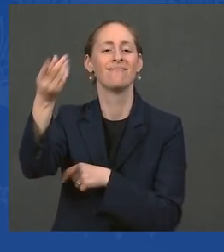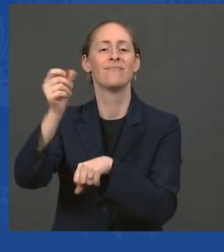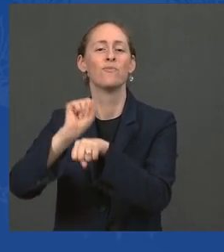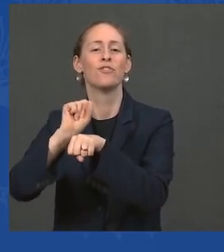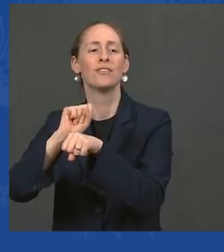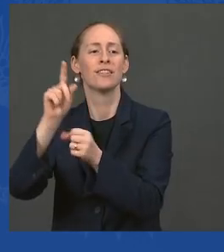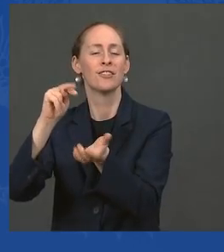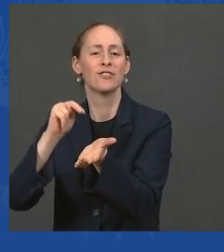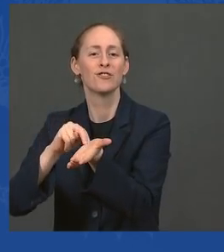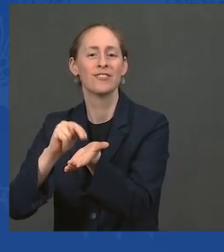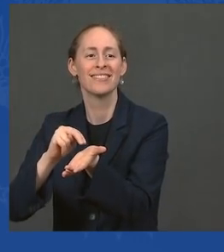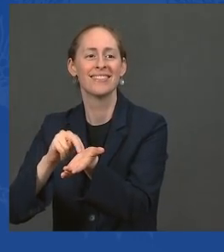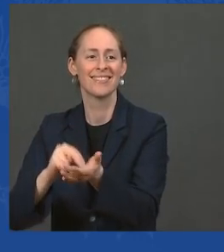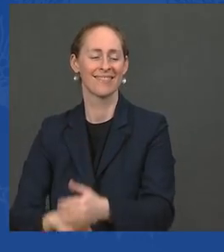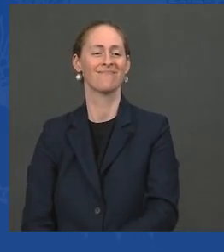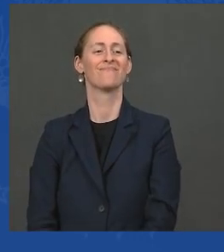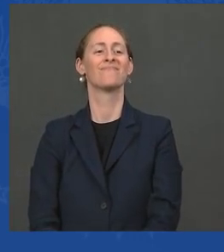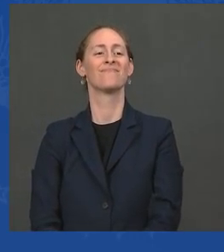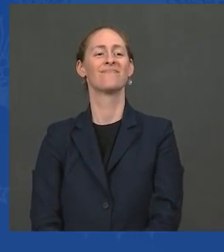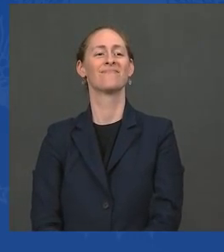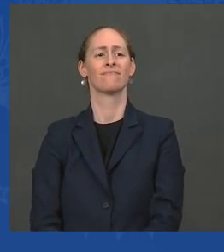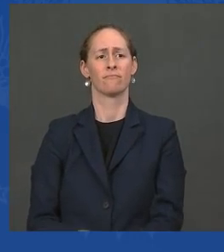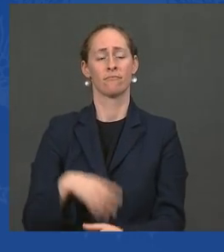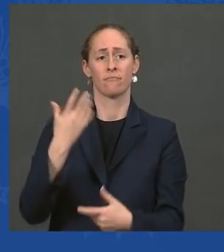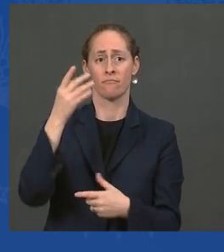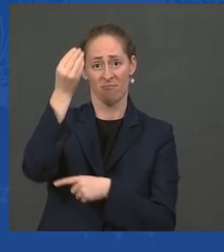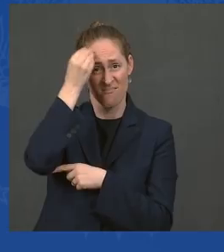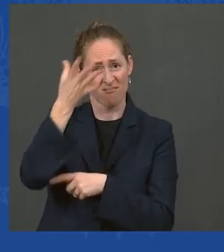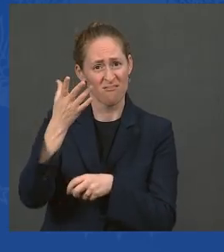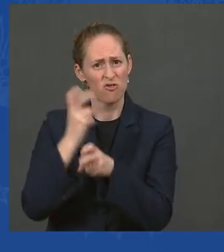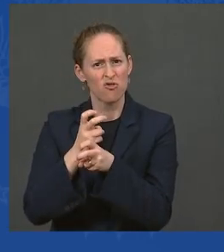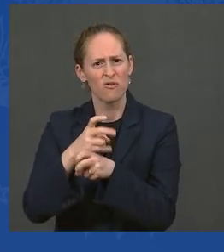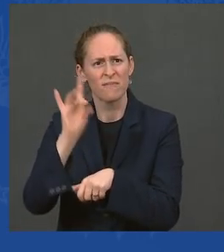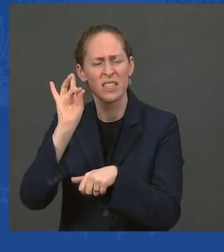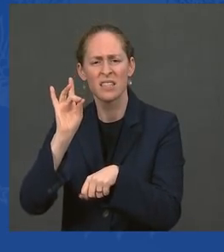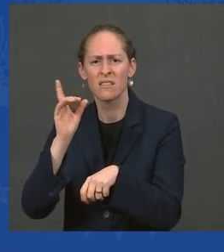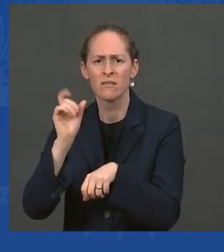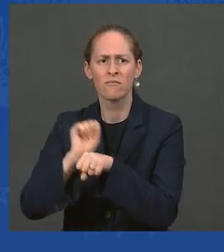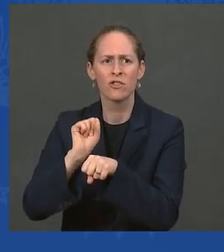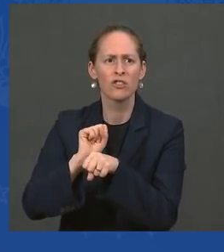it's tough to find enough hours in the day. Joe Biden's American Rescue Plan